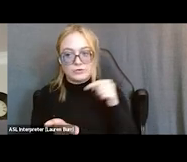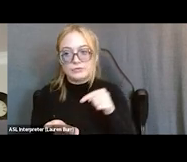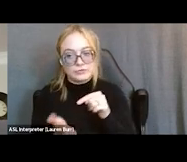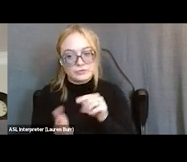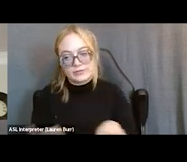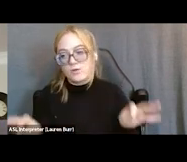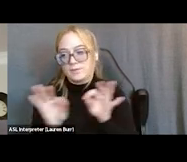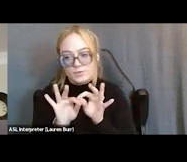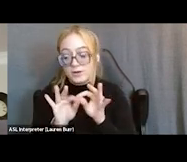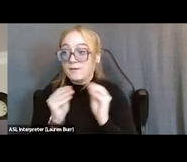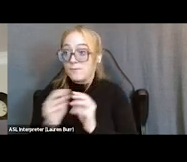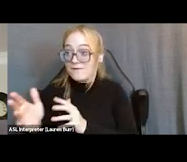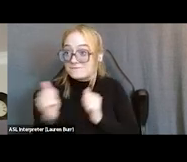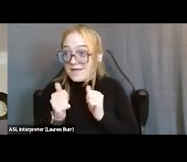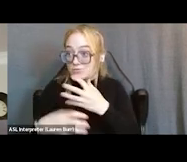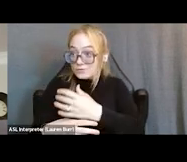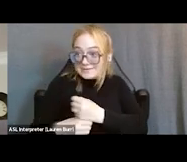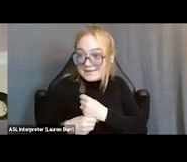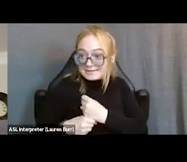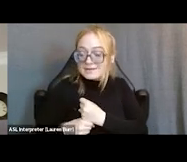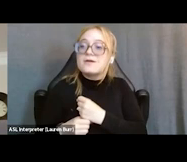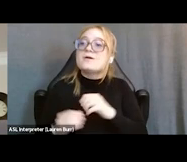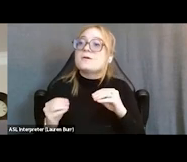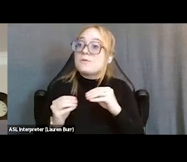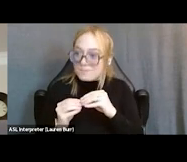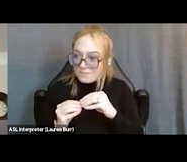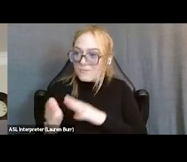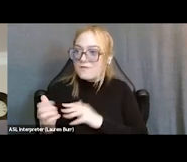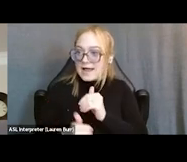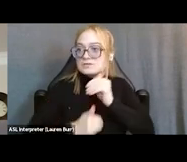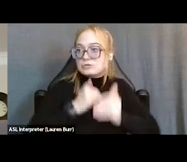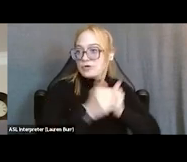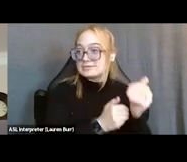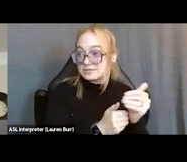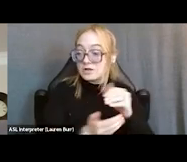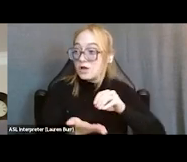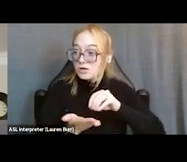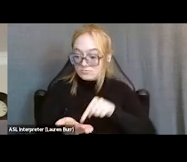The faster you get the records, the faster the records are received. If the records provide us what we need,